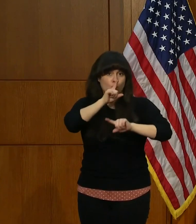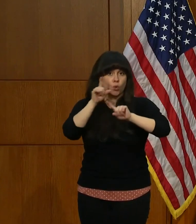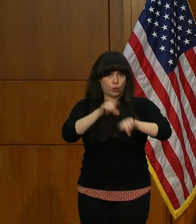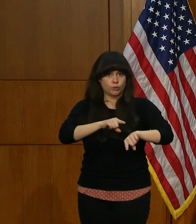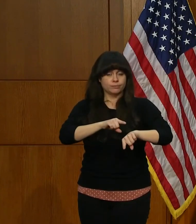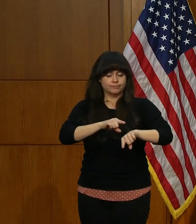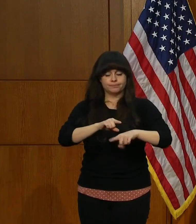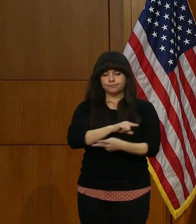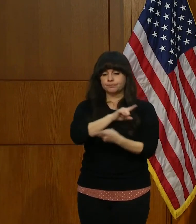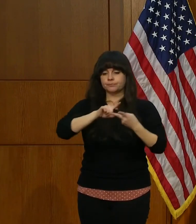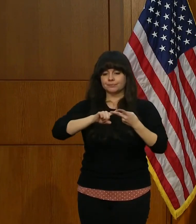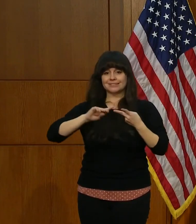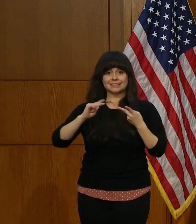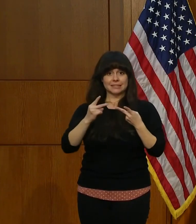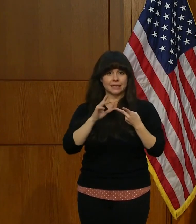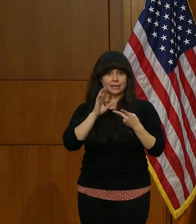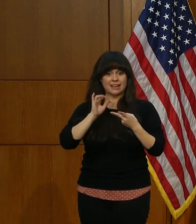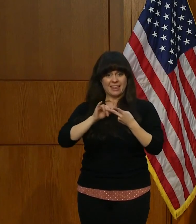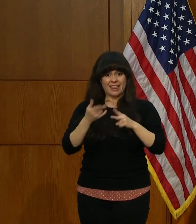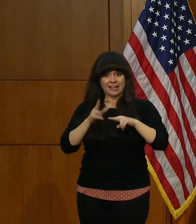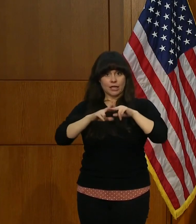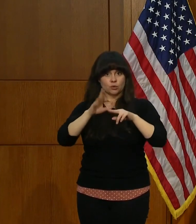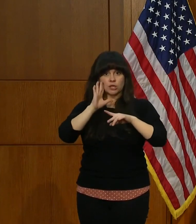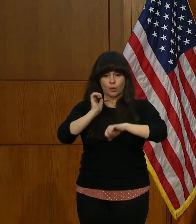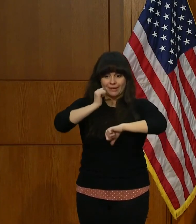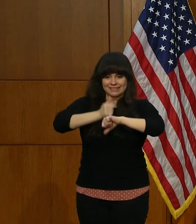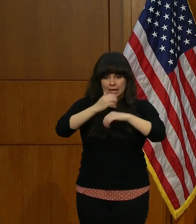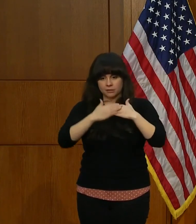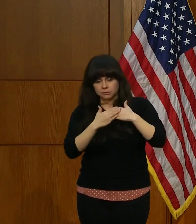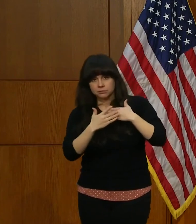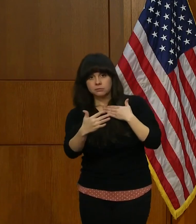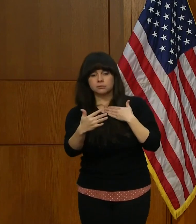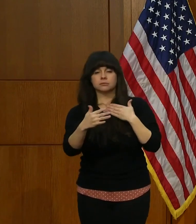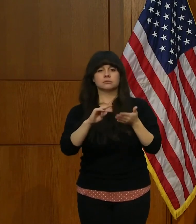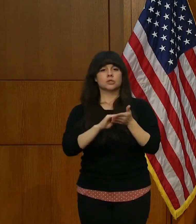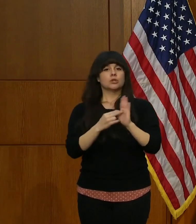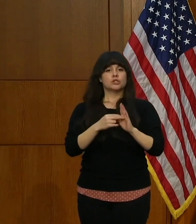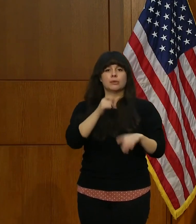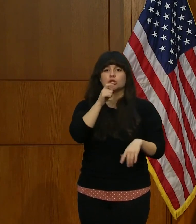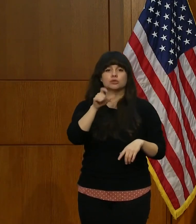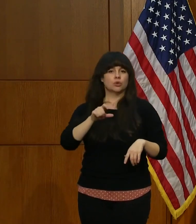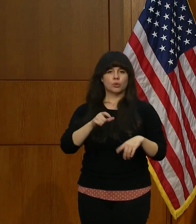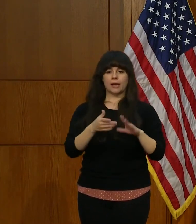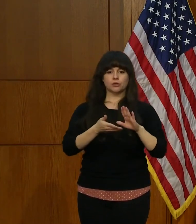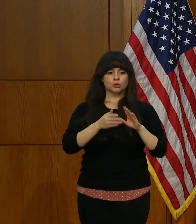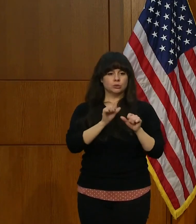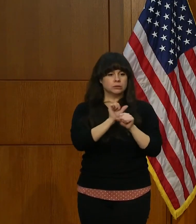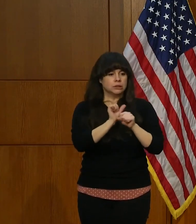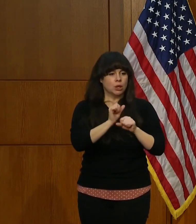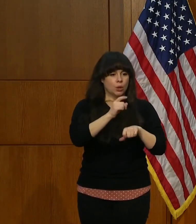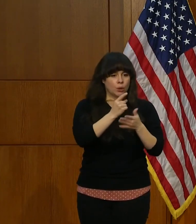THE ORDERS. WE WILL PLACE TOMORROW. SECOND. THEY'RE